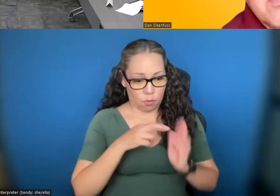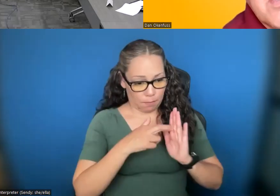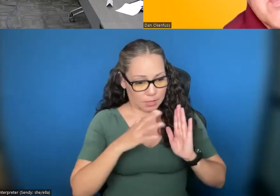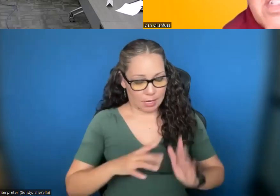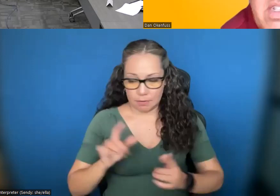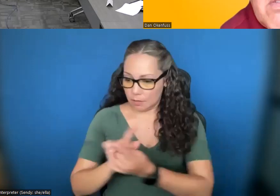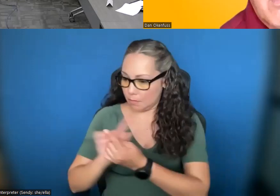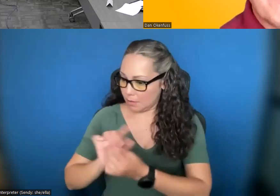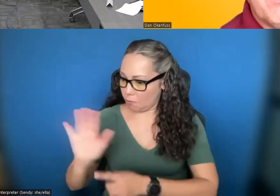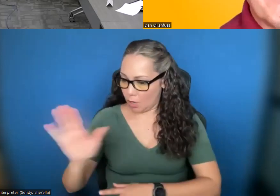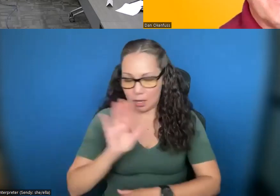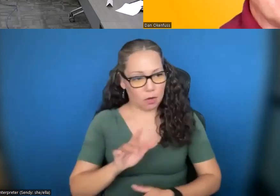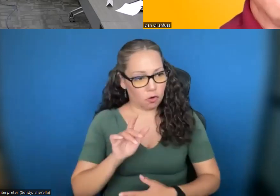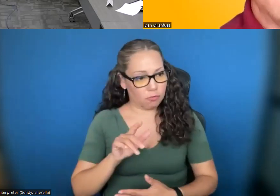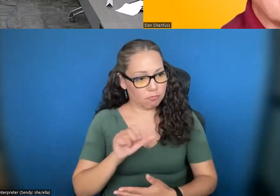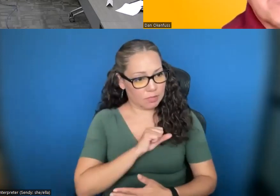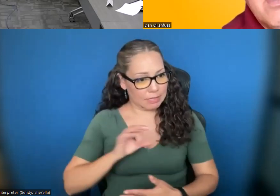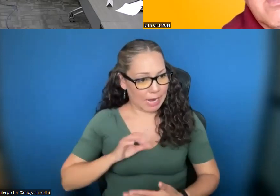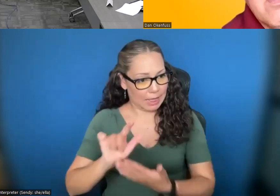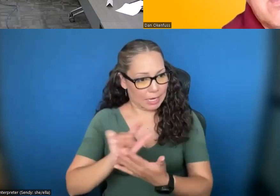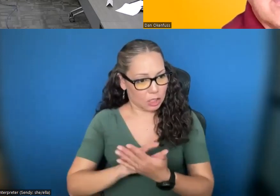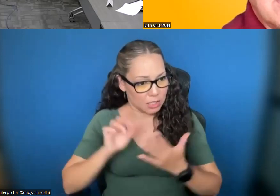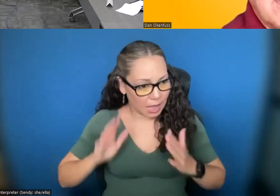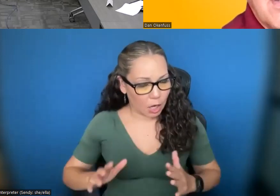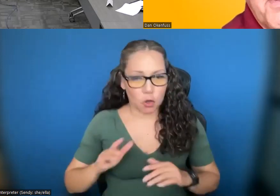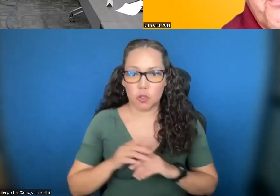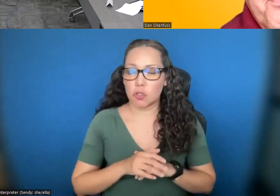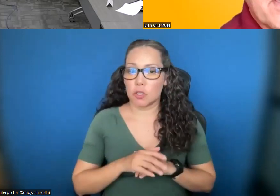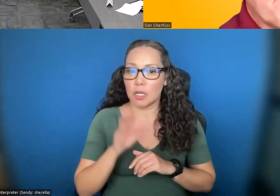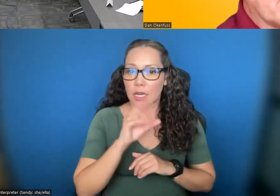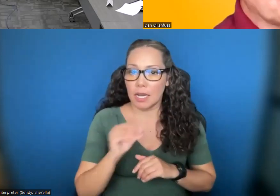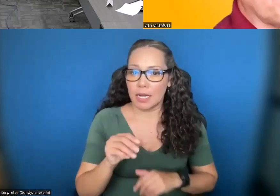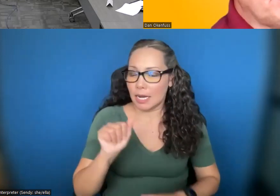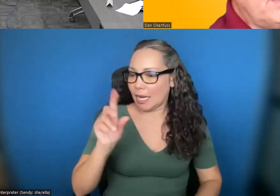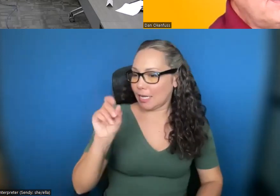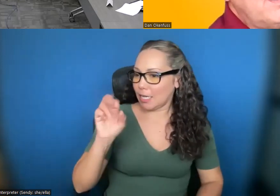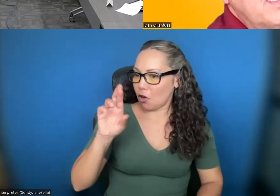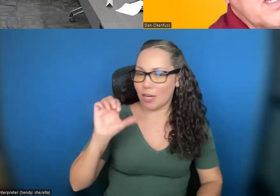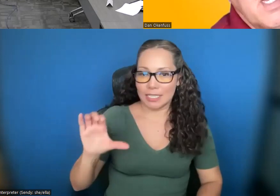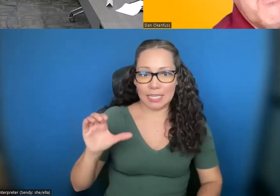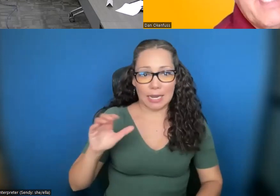legislators and you know talk about independent living and also adrc um Partnerships and I was